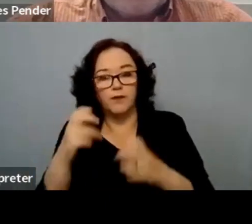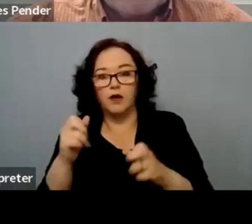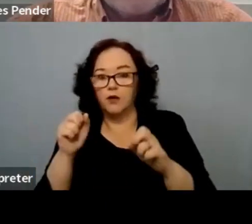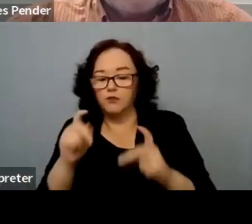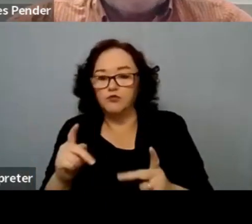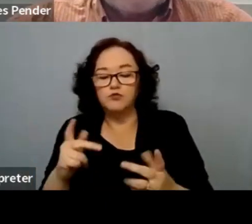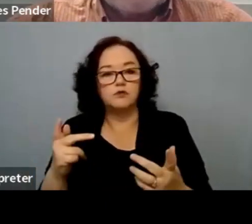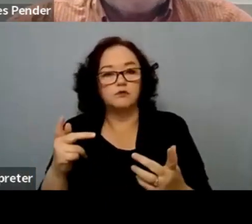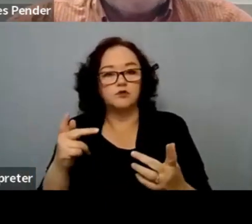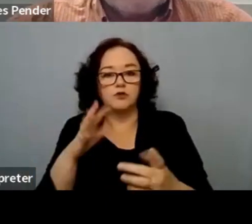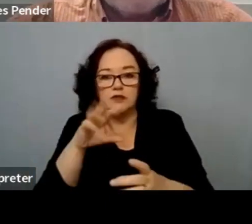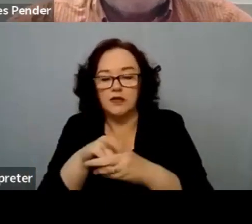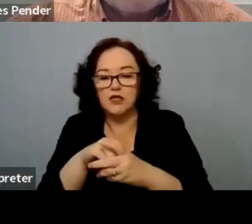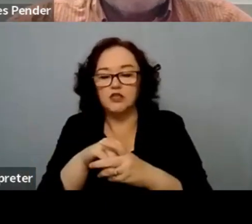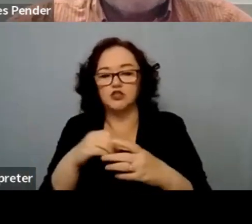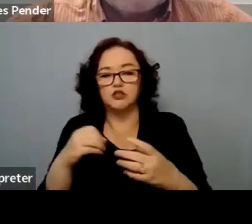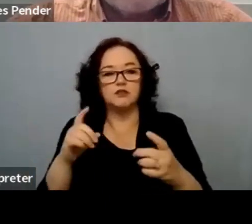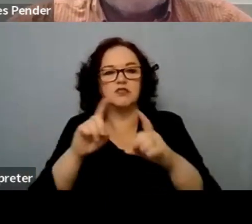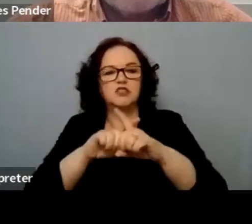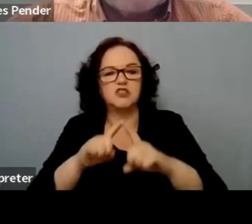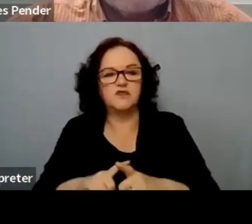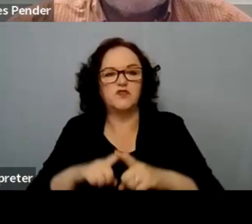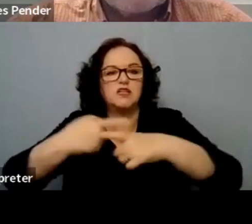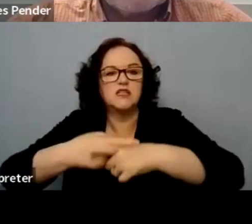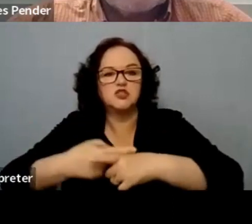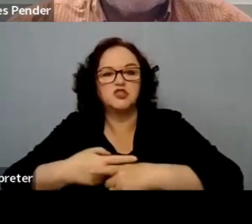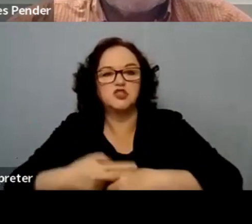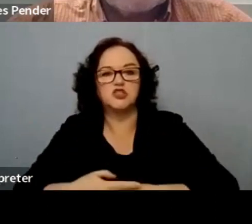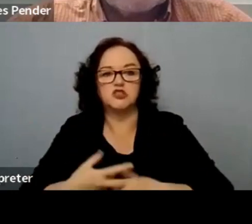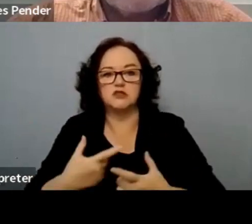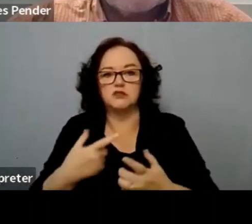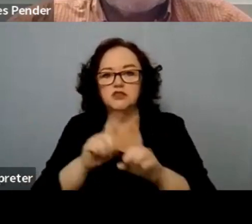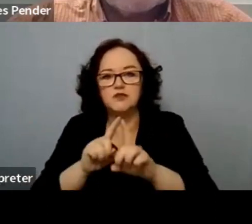different intersections or or experiences I think that there's